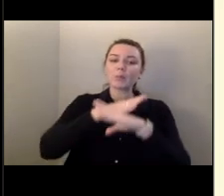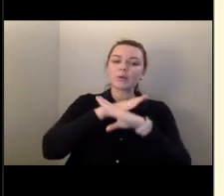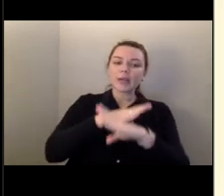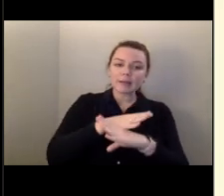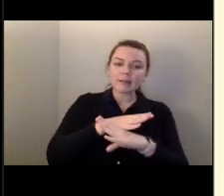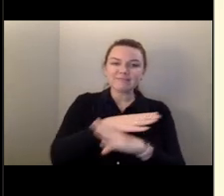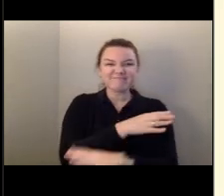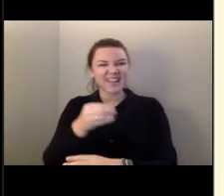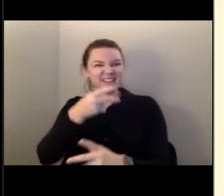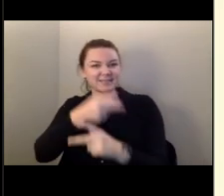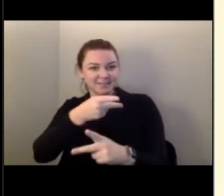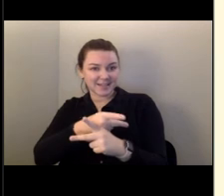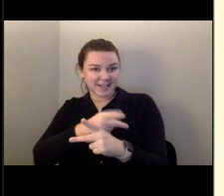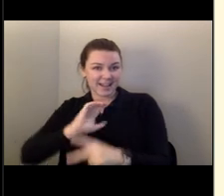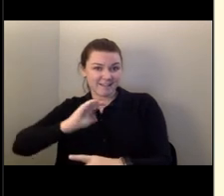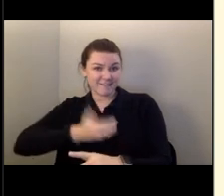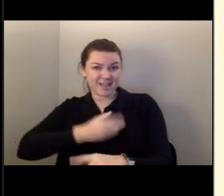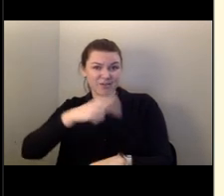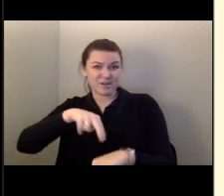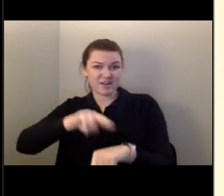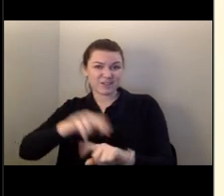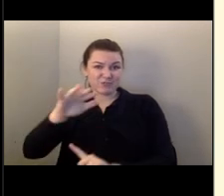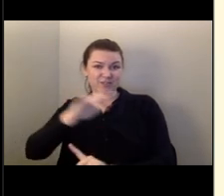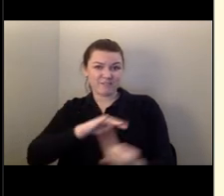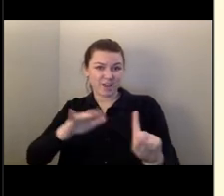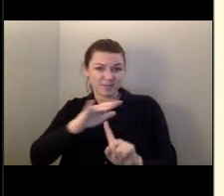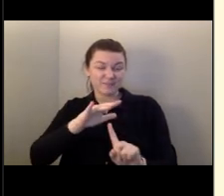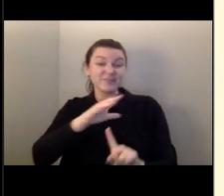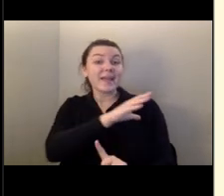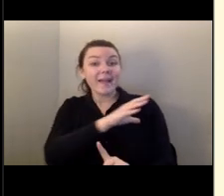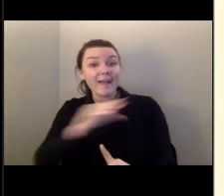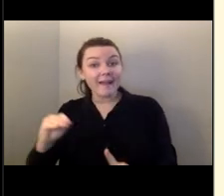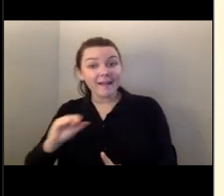of our natural environment and our ancestors.